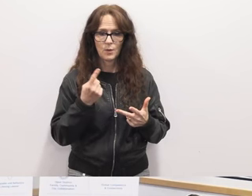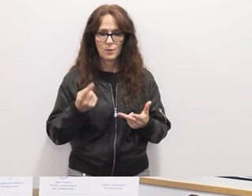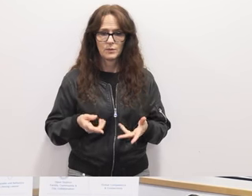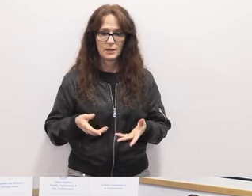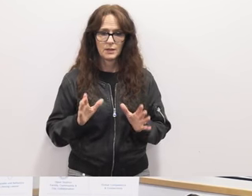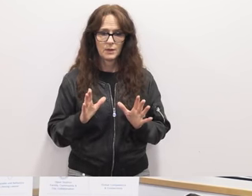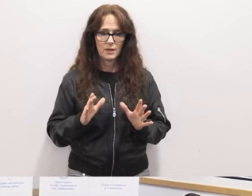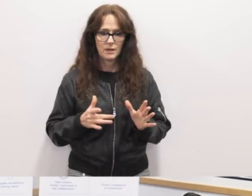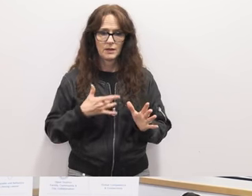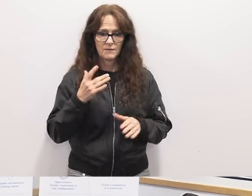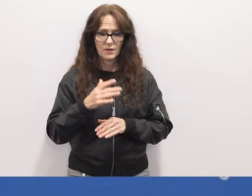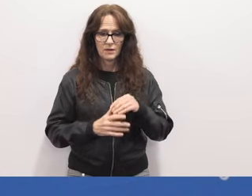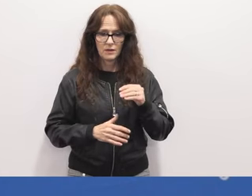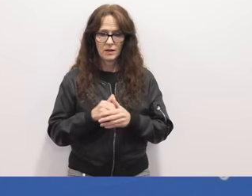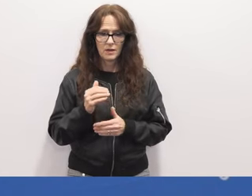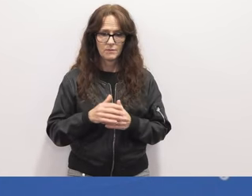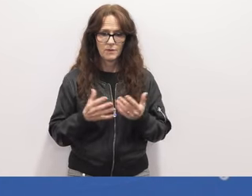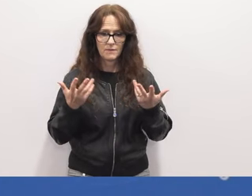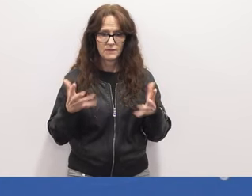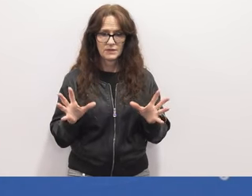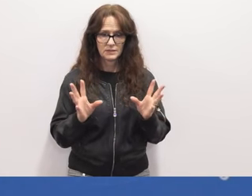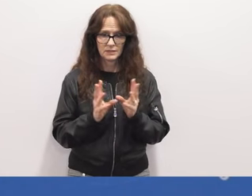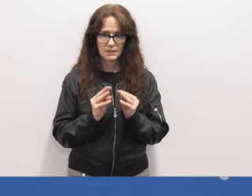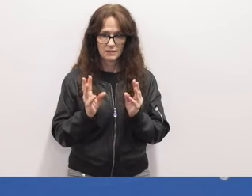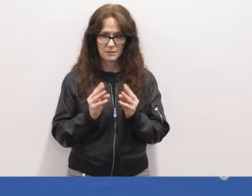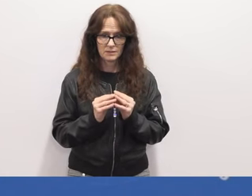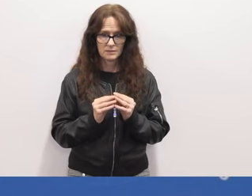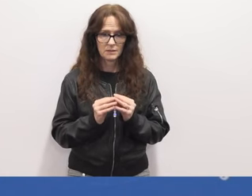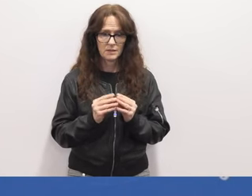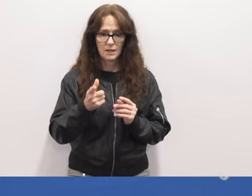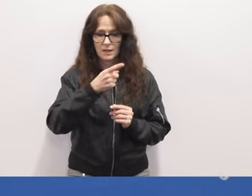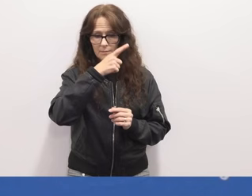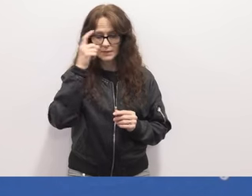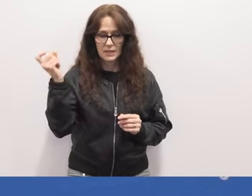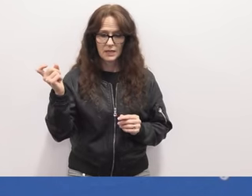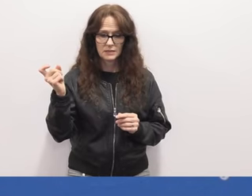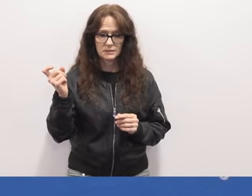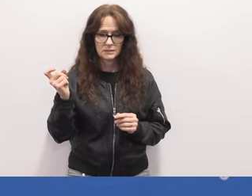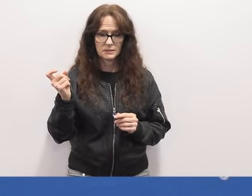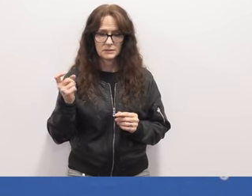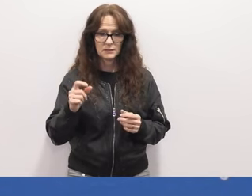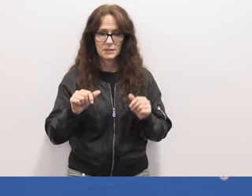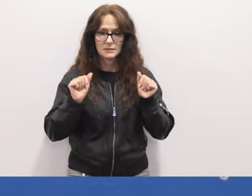I'd feel comfortable leaving this meeting, because I think it's achievable.